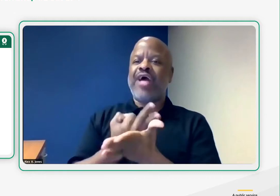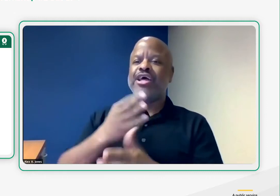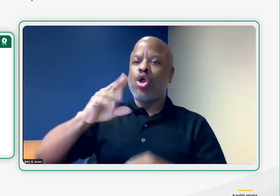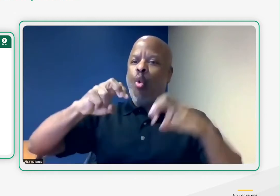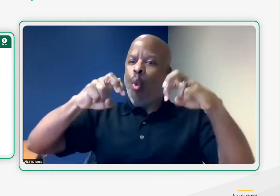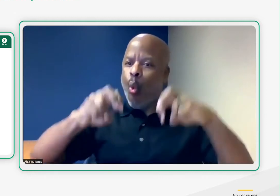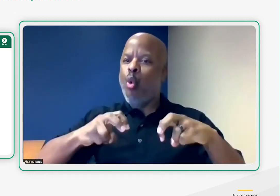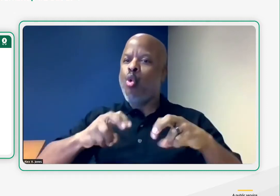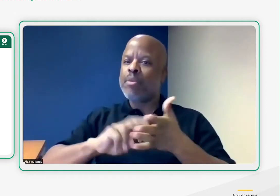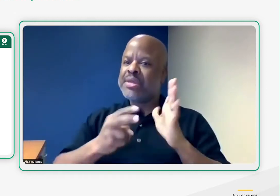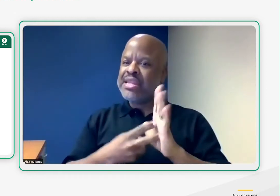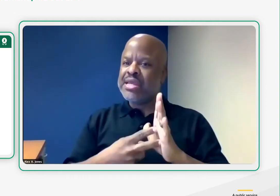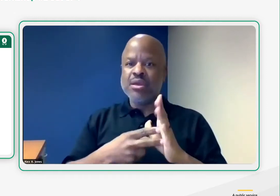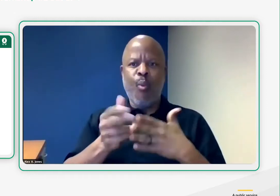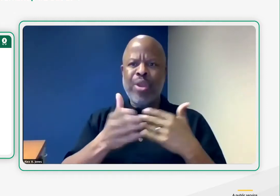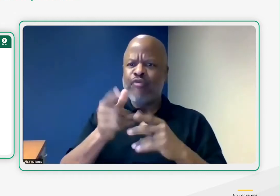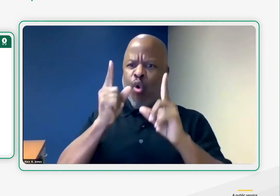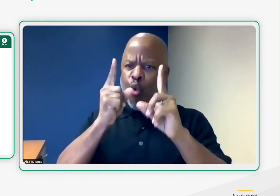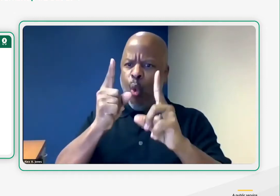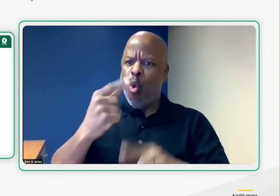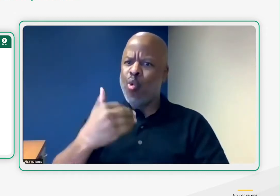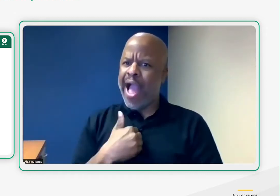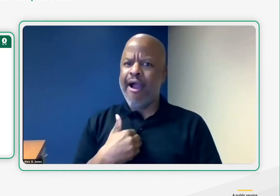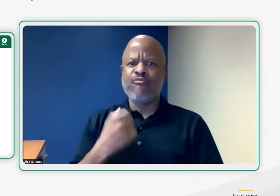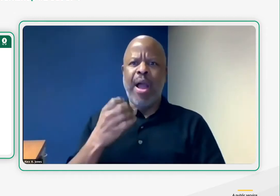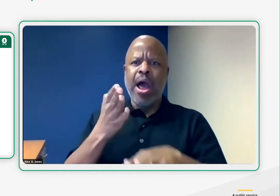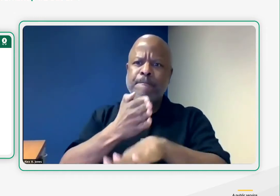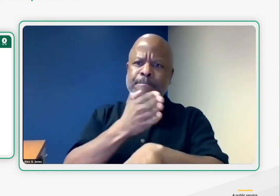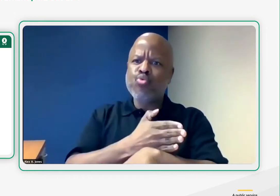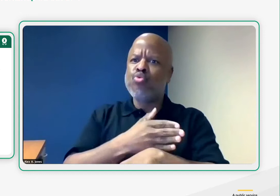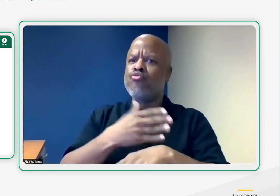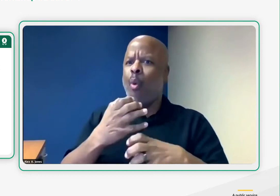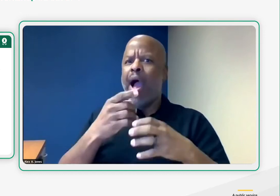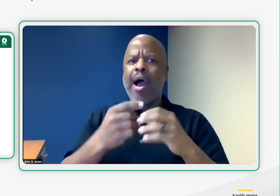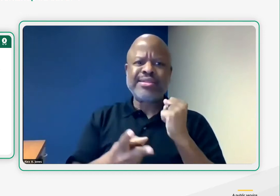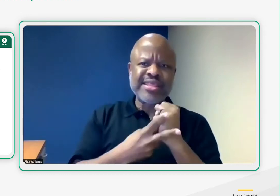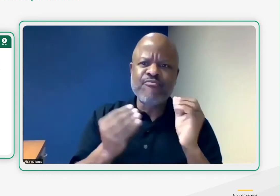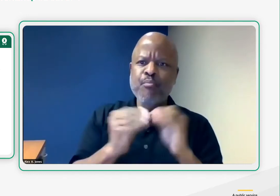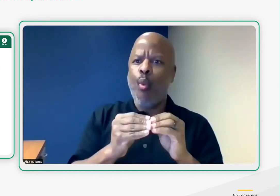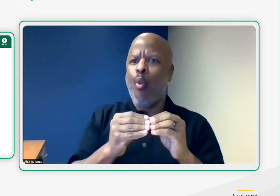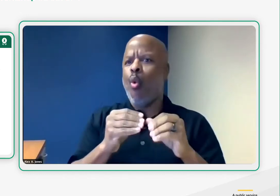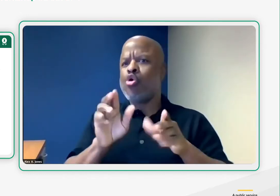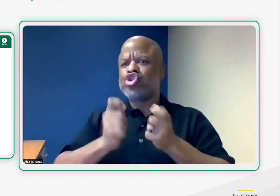Now, my role is specifically in working with individuals to learn how to save more, and